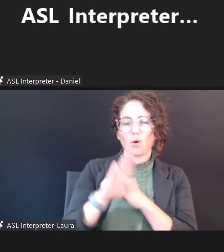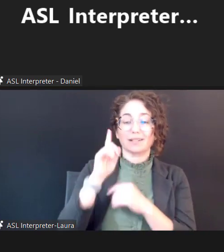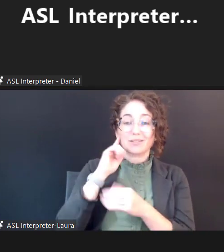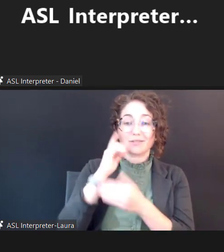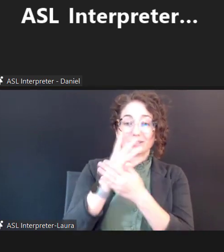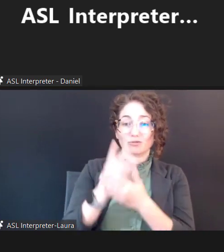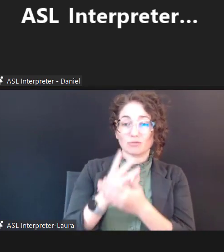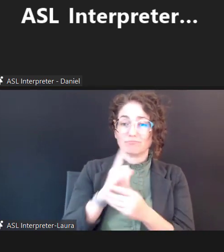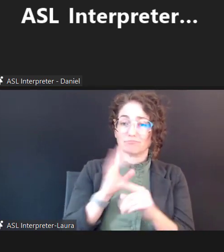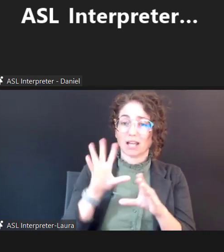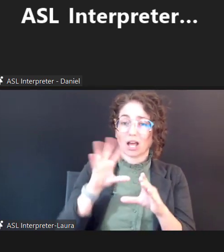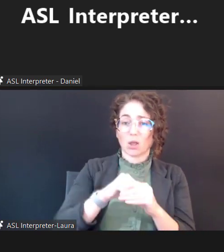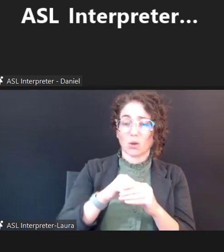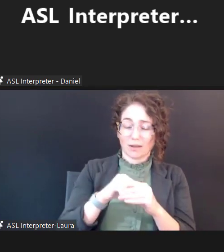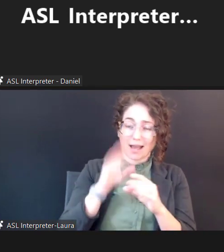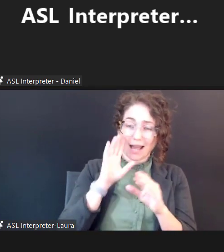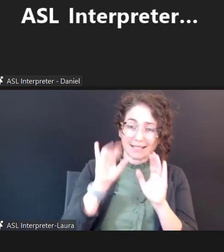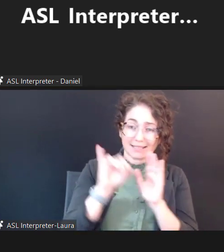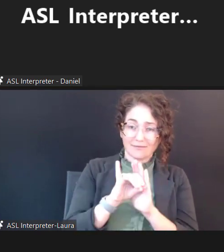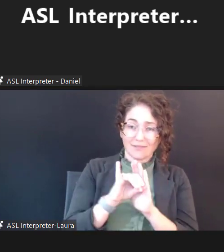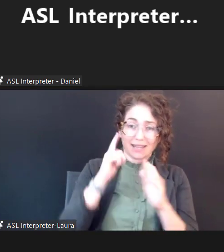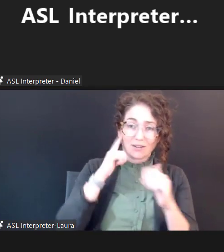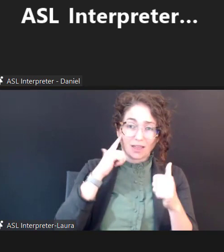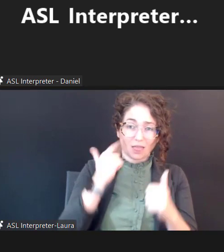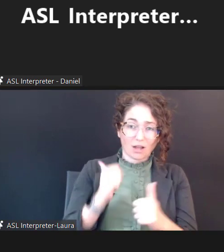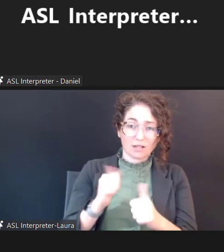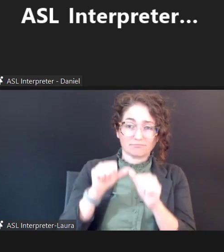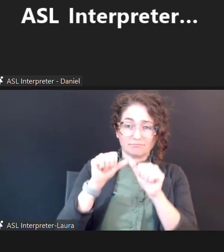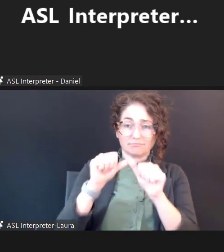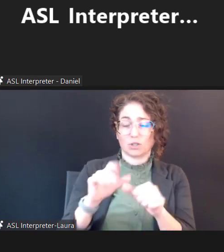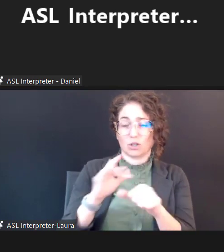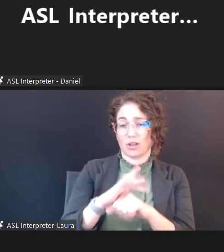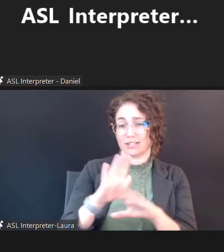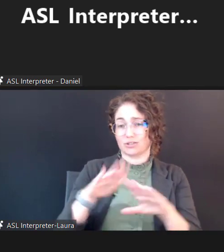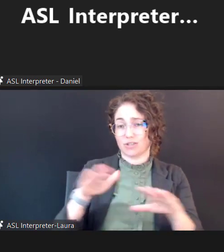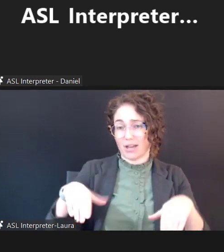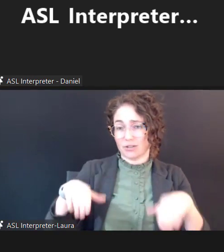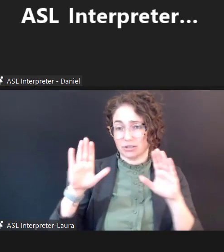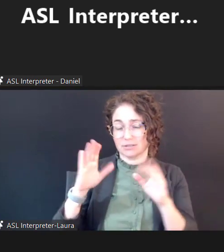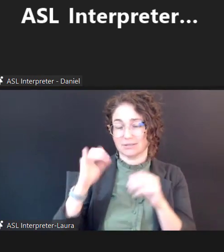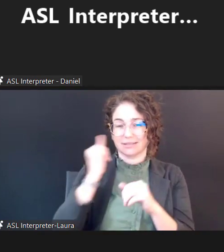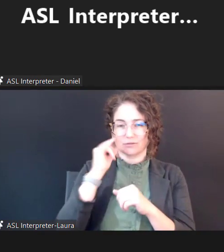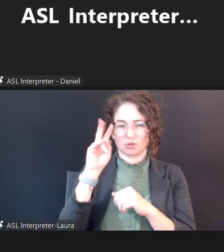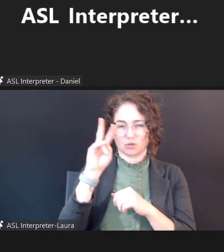Now, if we scroll down, this is where you'll find all of the